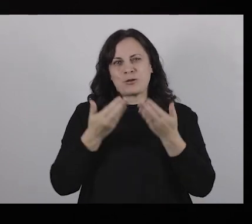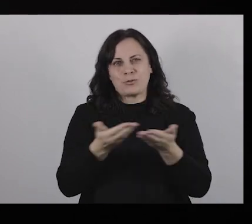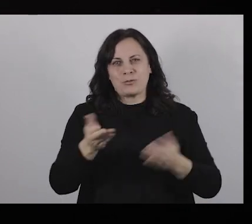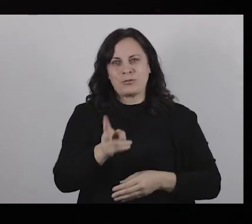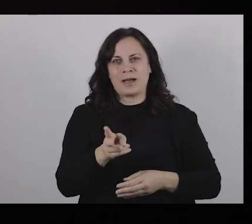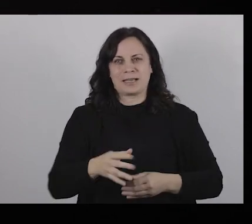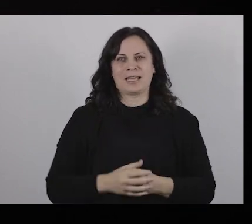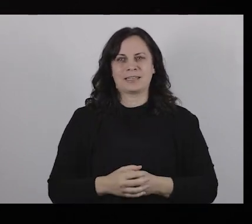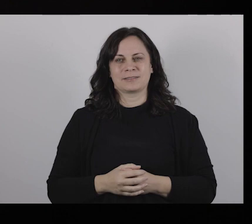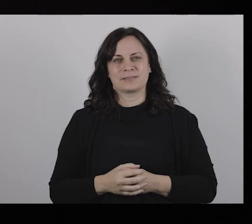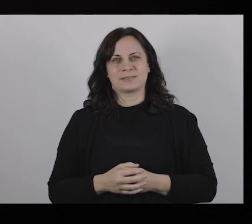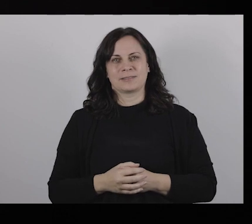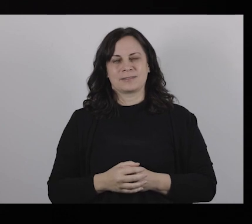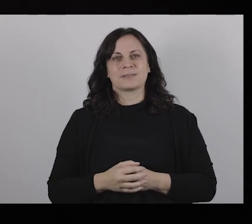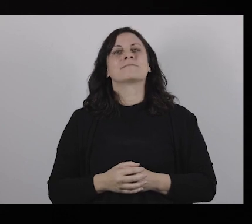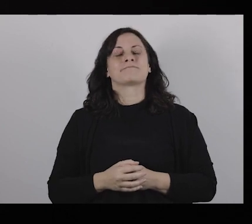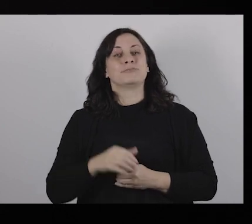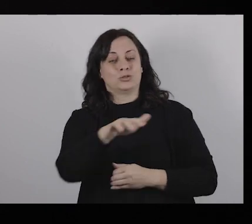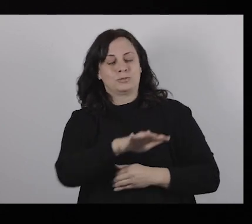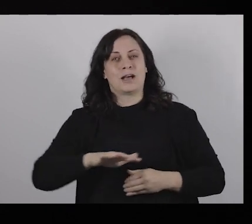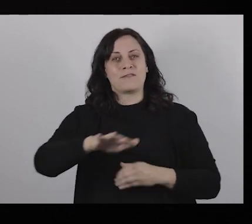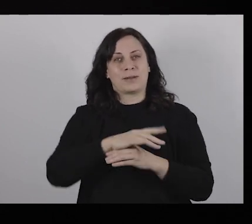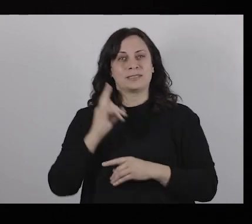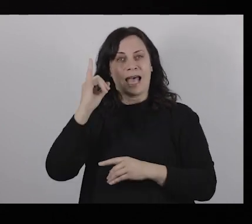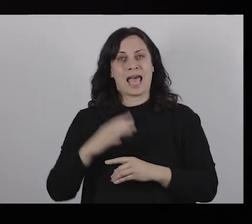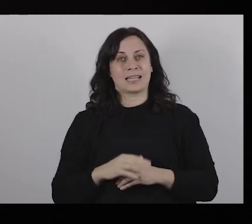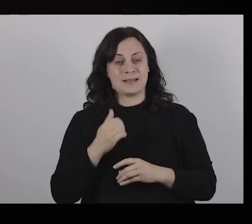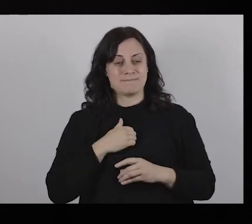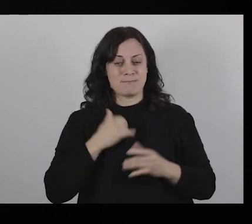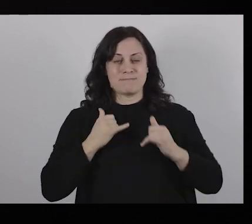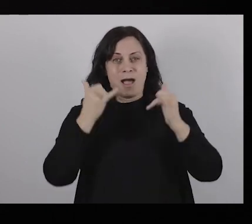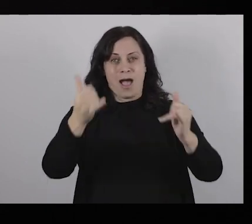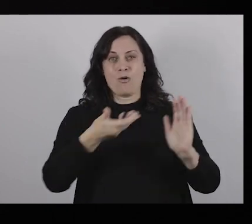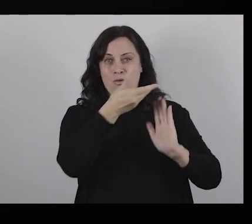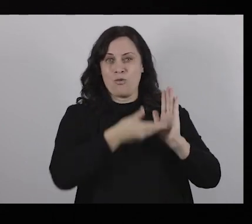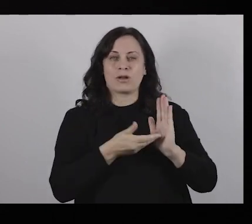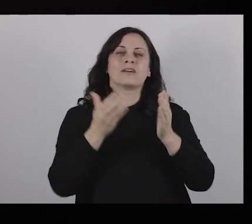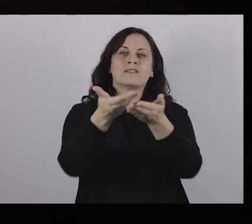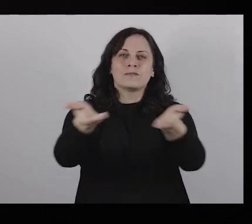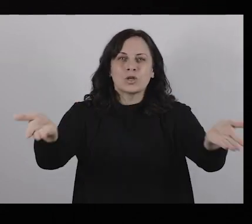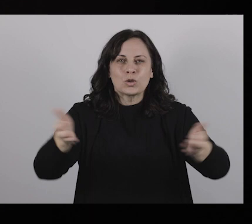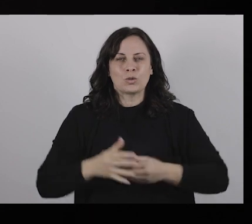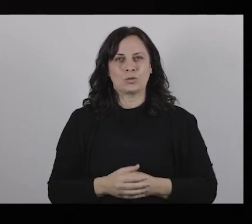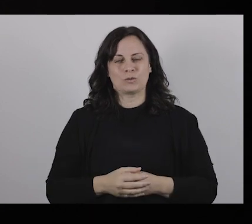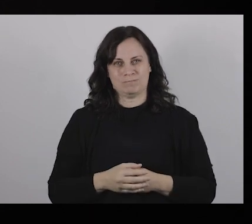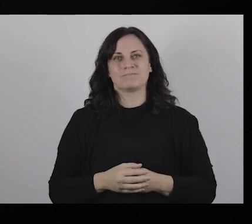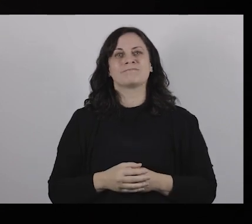To the families of Rāhui Pōkeka, this is for you. This award is for you. It doesn't belong to me.